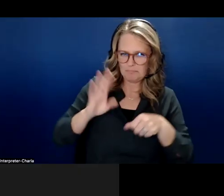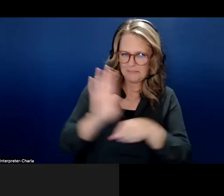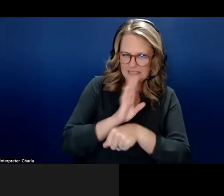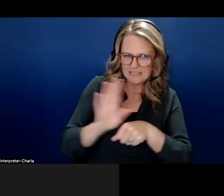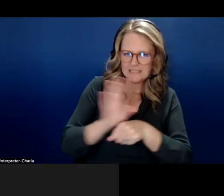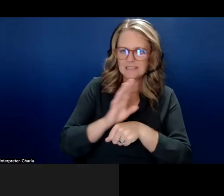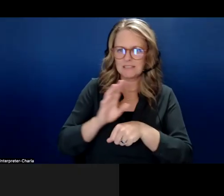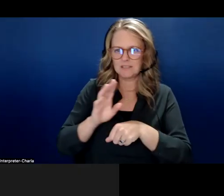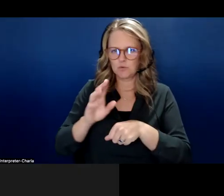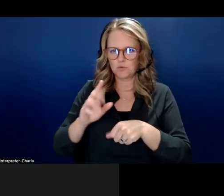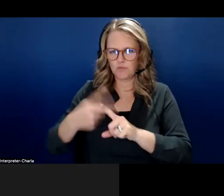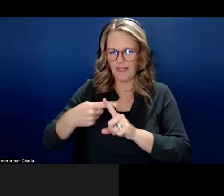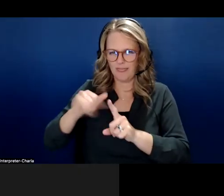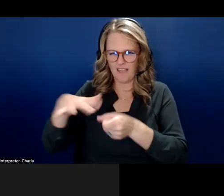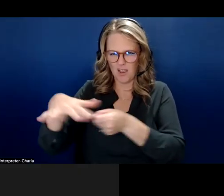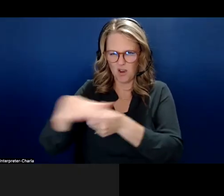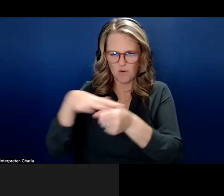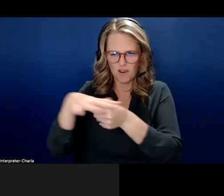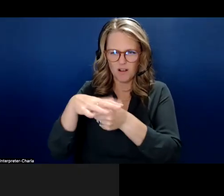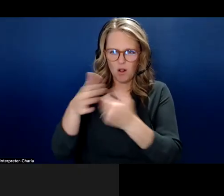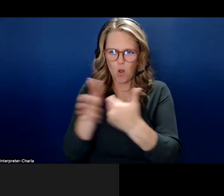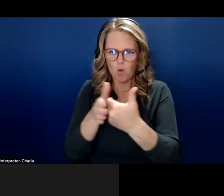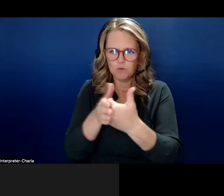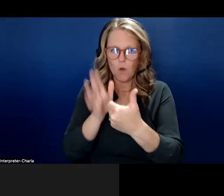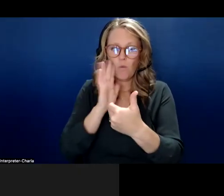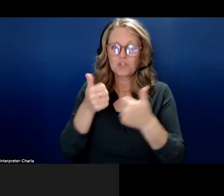and how best to engage with them early and often